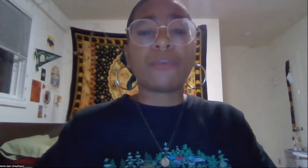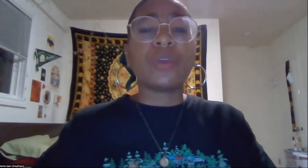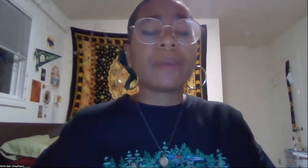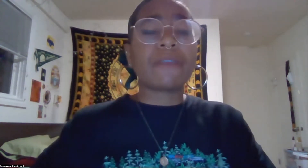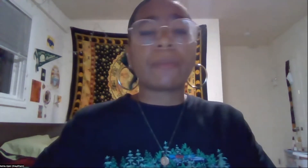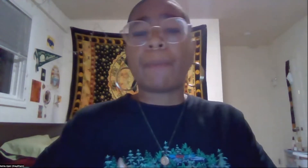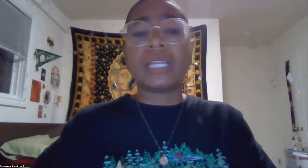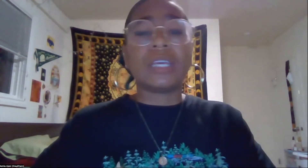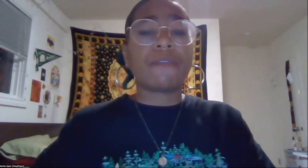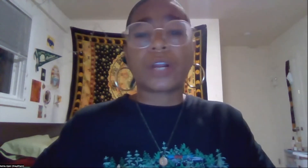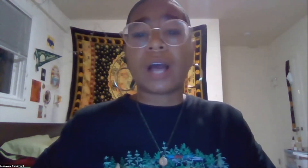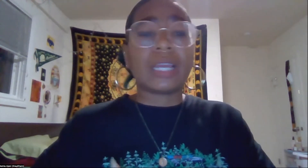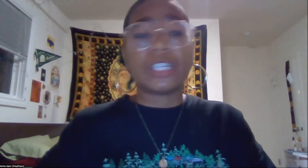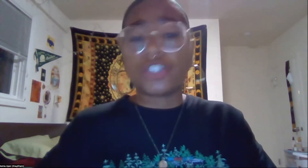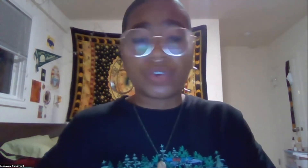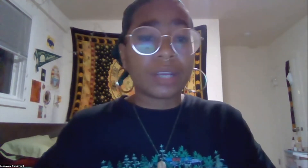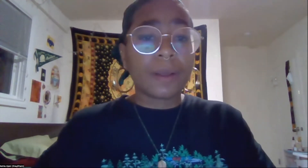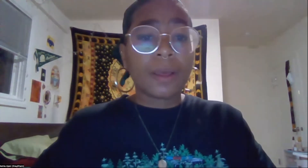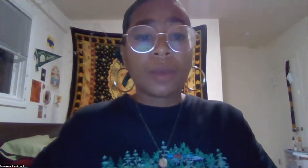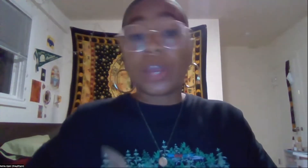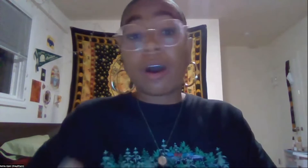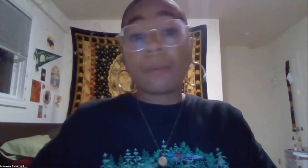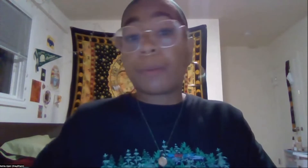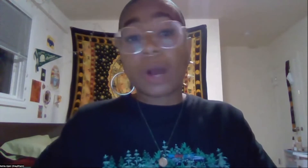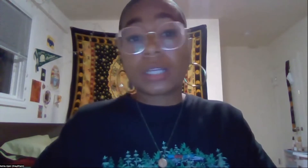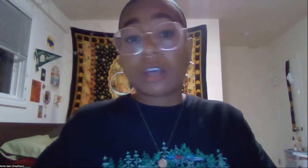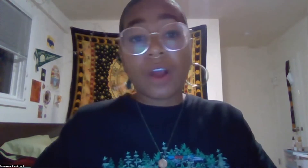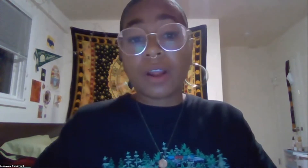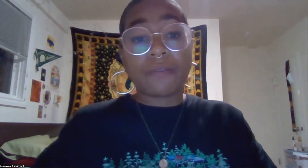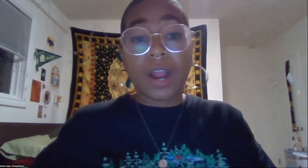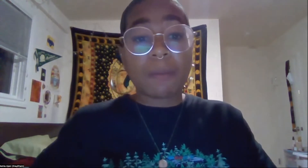creeping from the belly of forgotten history We are but products of our environments